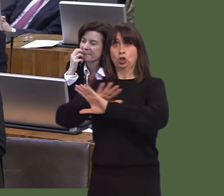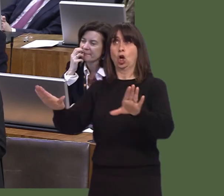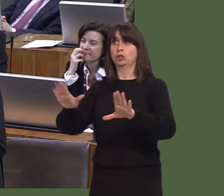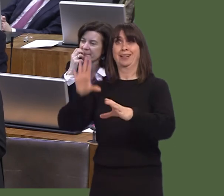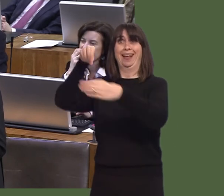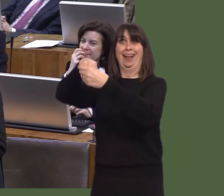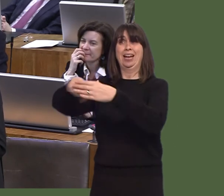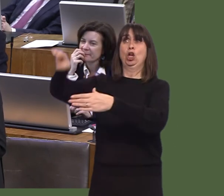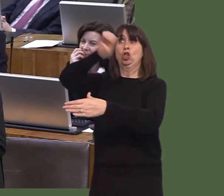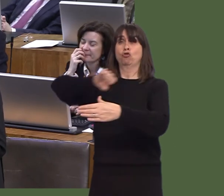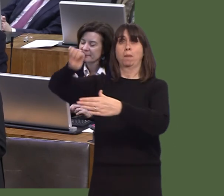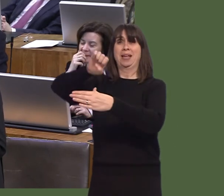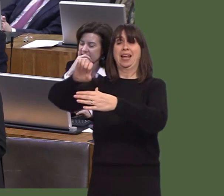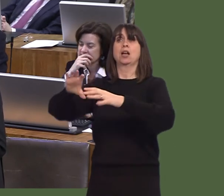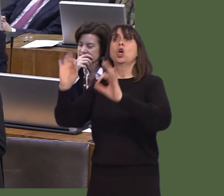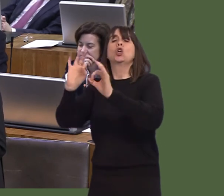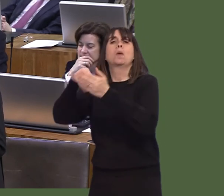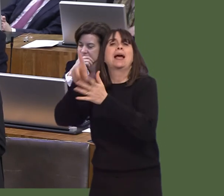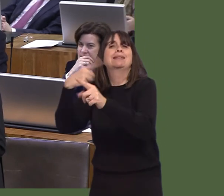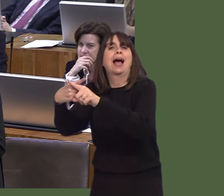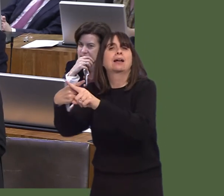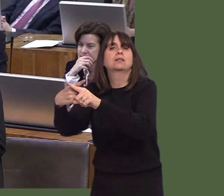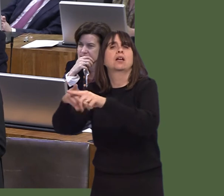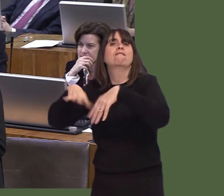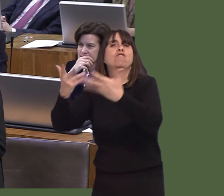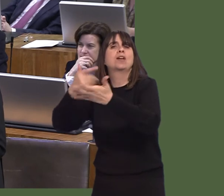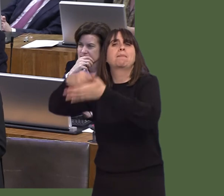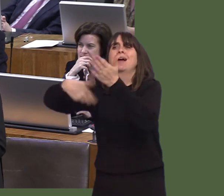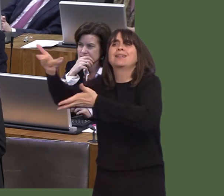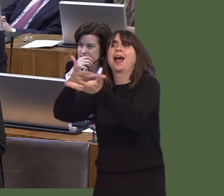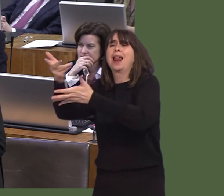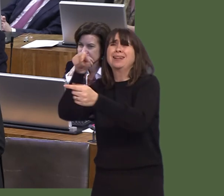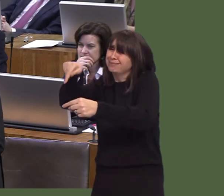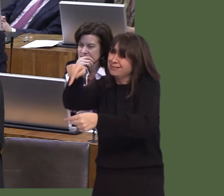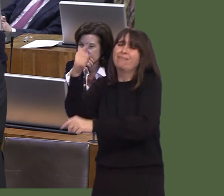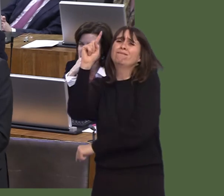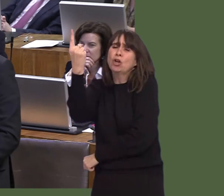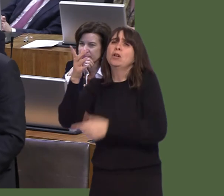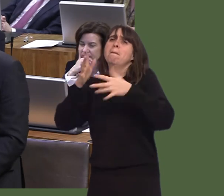If it applies to one, it has to apply to all.